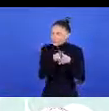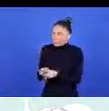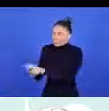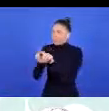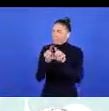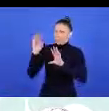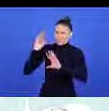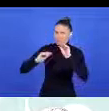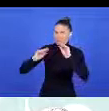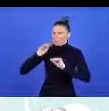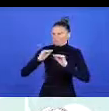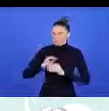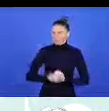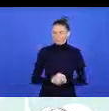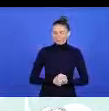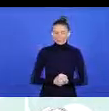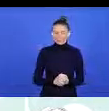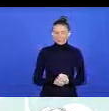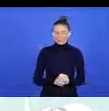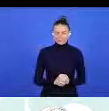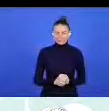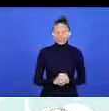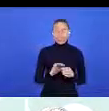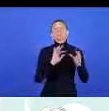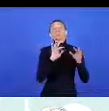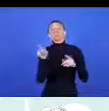most would reinforce I was not alone